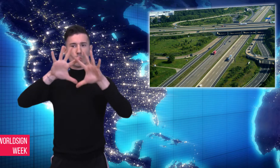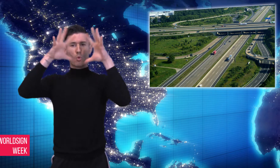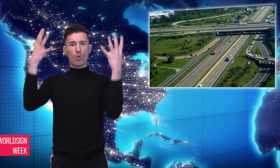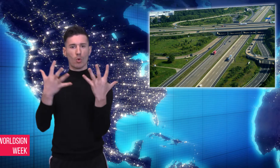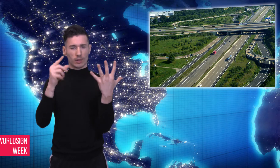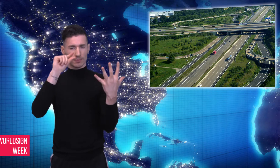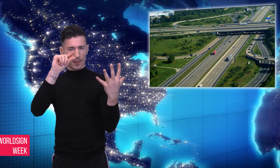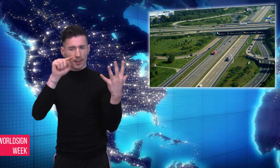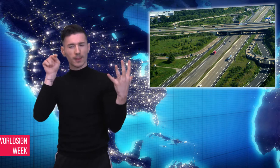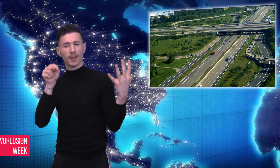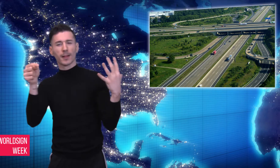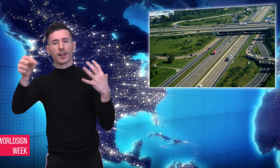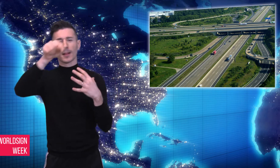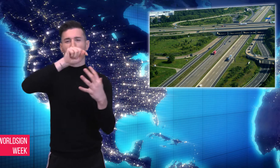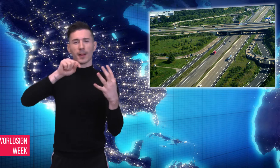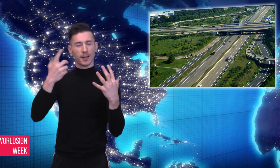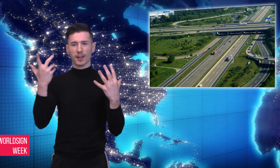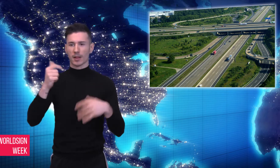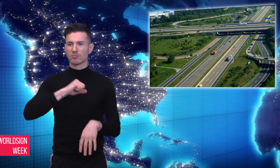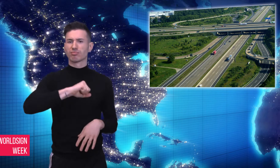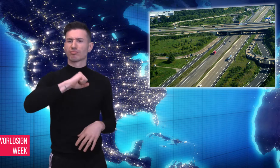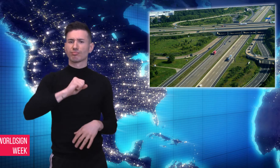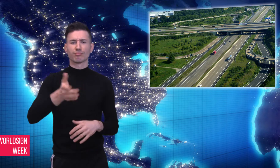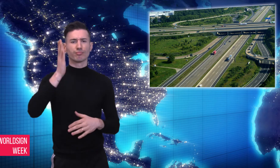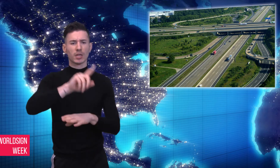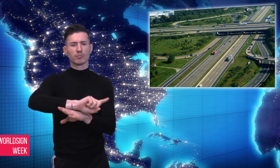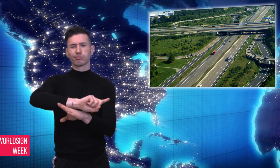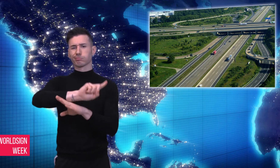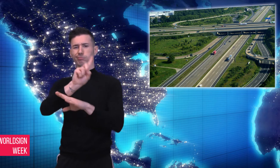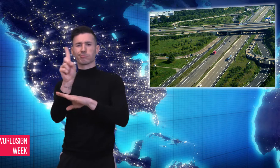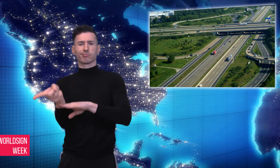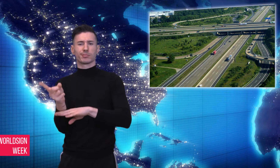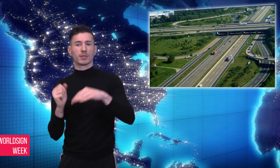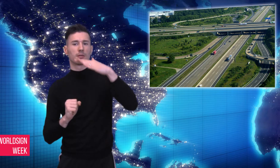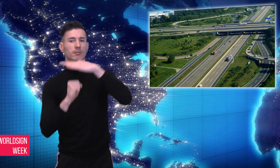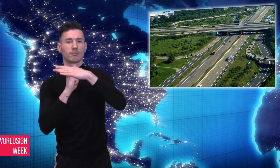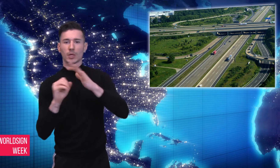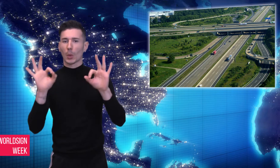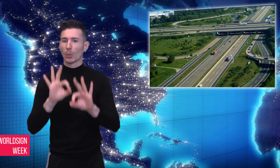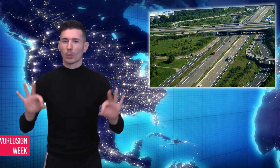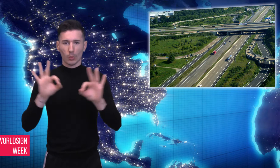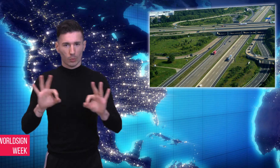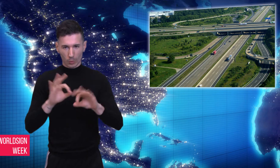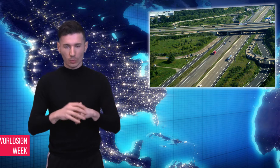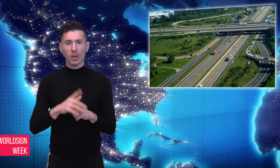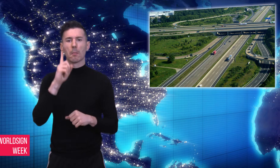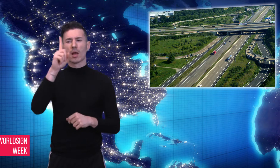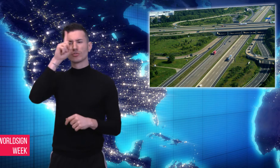Germany is one of few countries with no speed limit on their